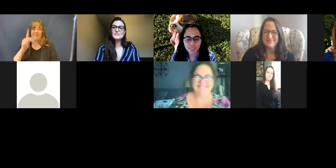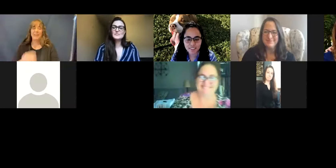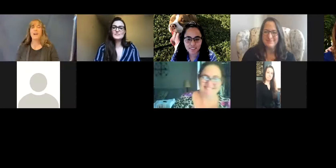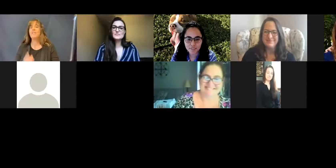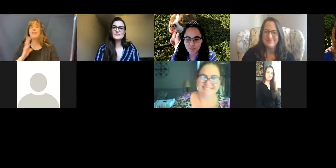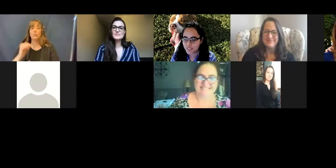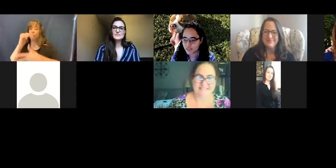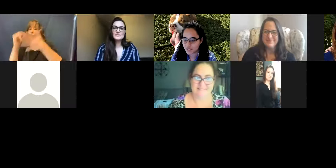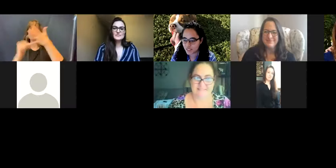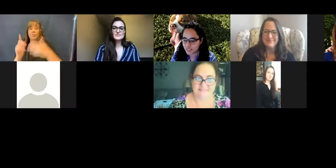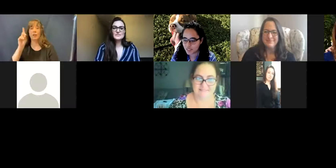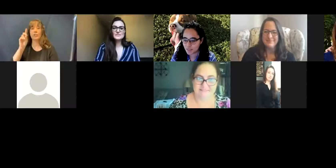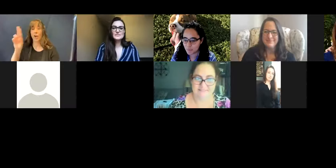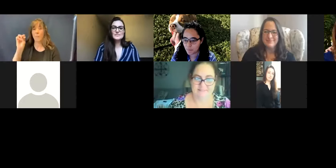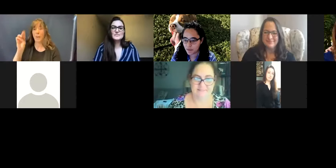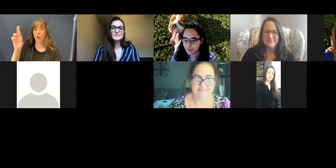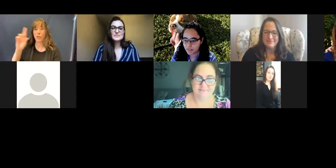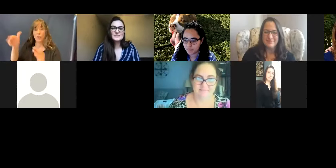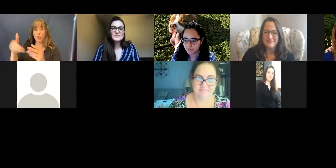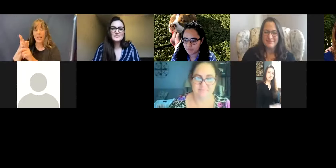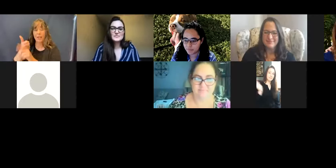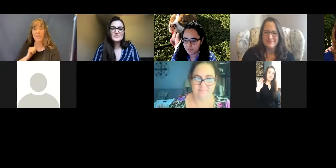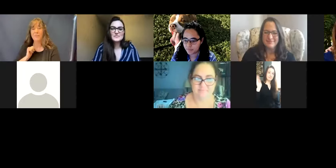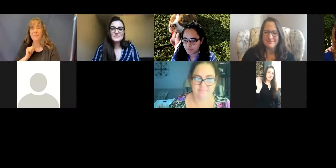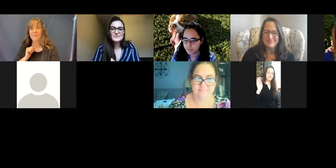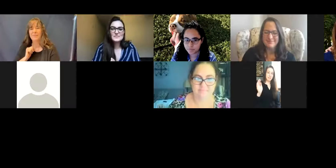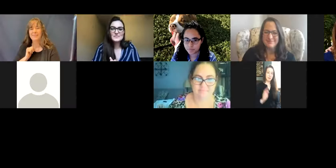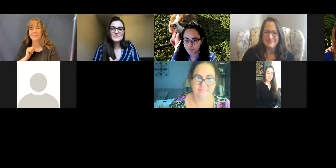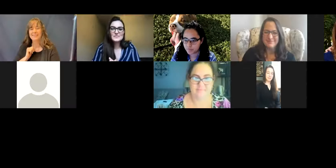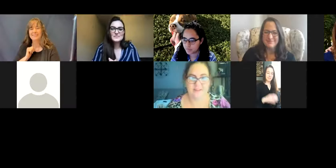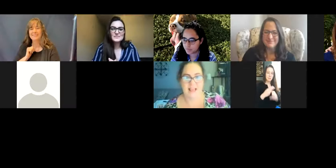mind introducing yourself. >> DR. JENNIFER MILLER: My name's Jennifer